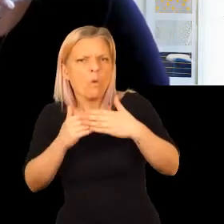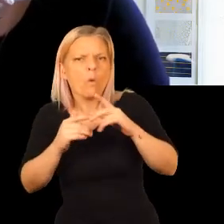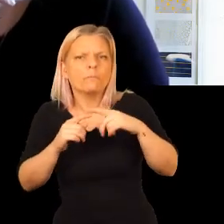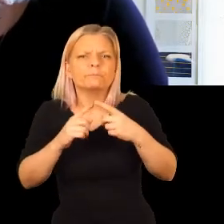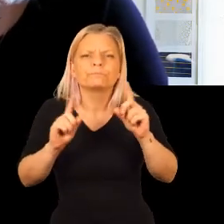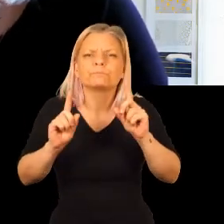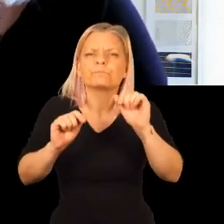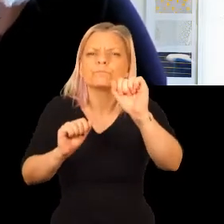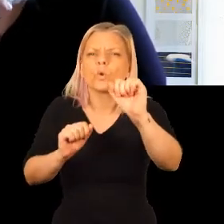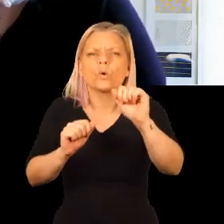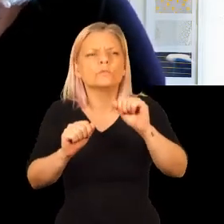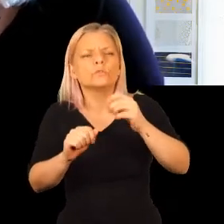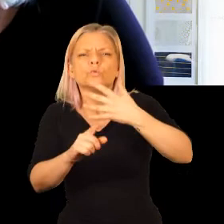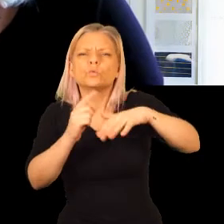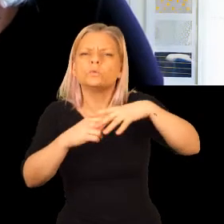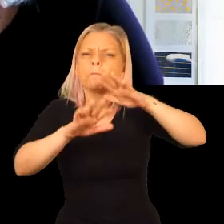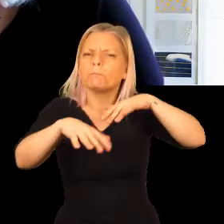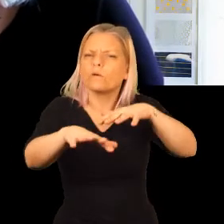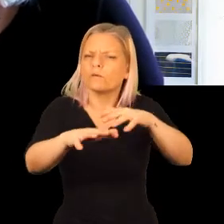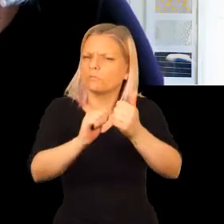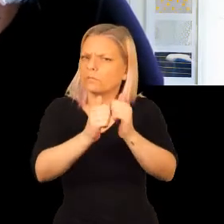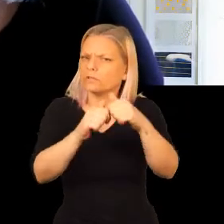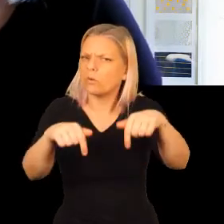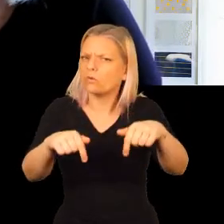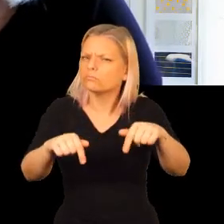so tell us a little bit more about what what do you mean by social